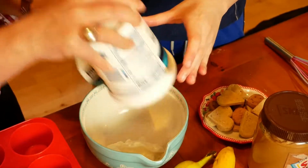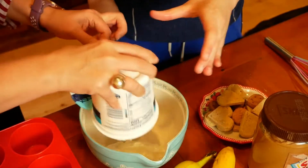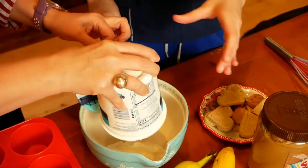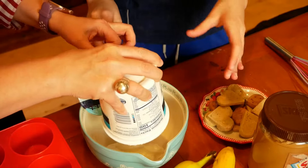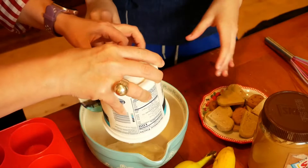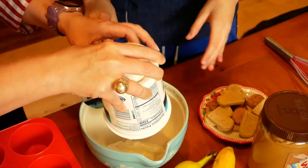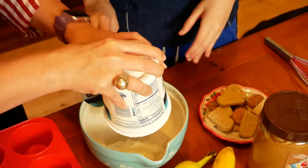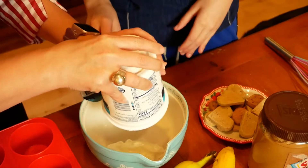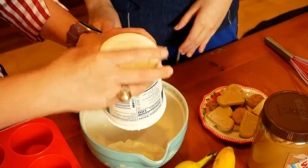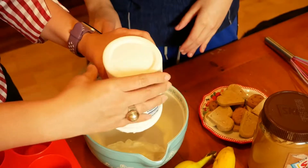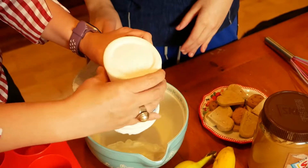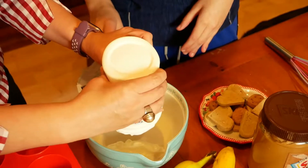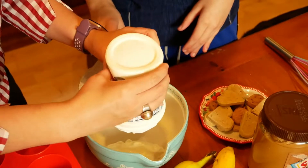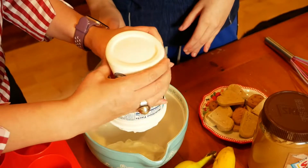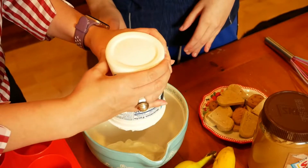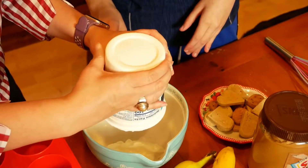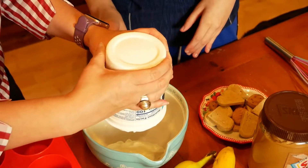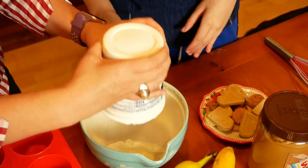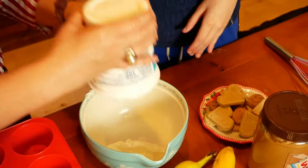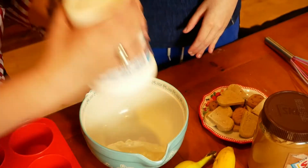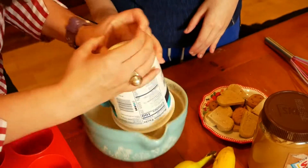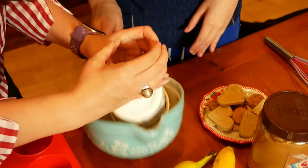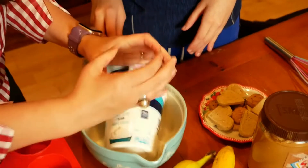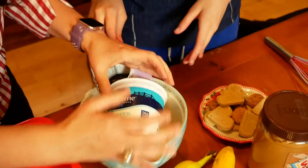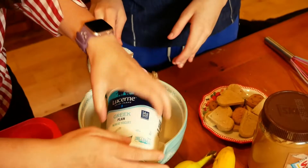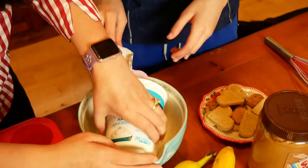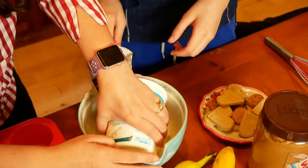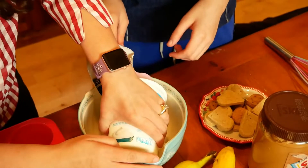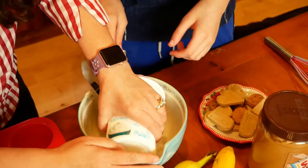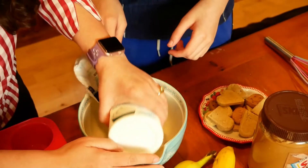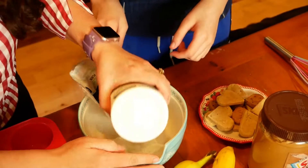yogurt you just need to make sure that it doesn't have anything added that there's no sugar